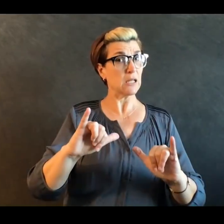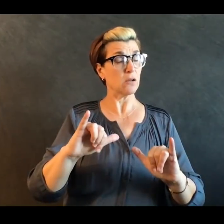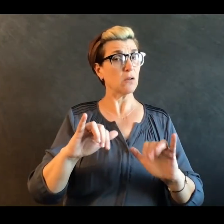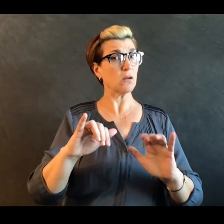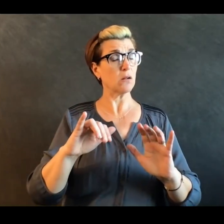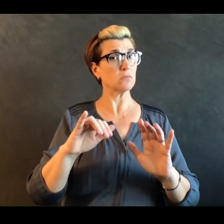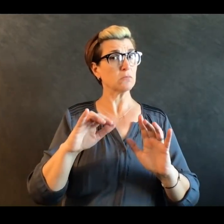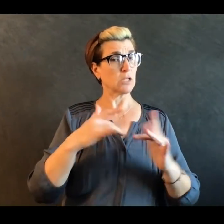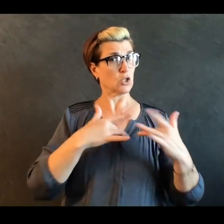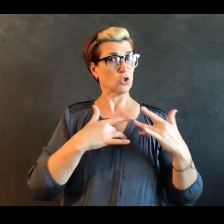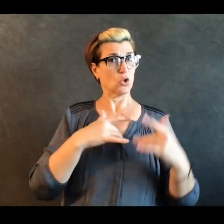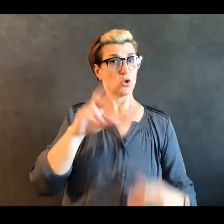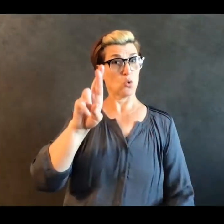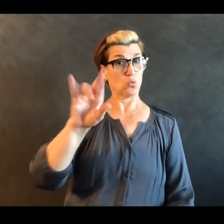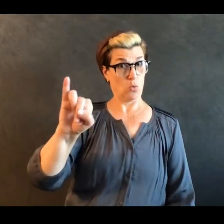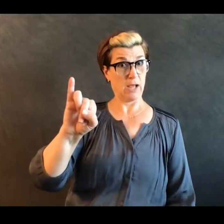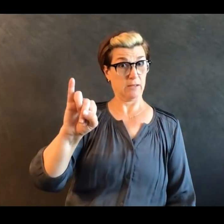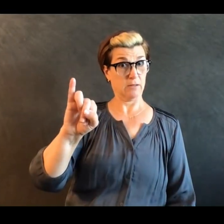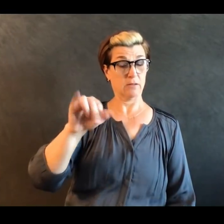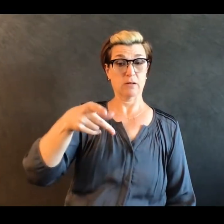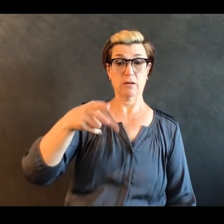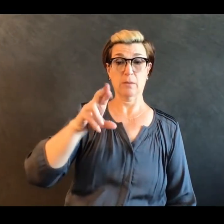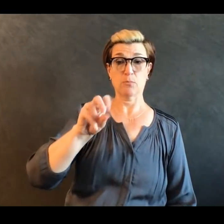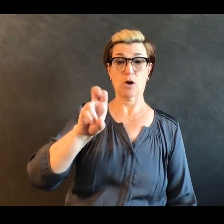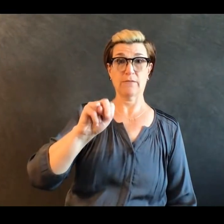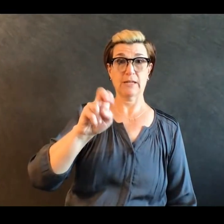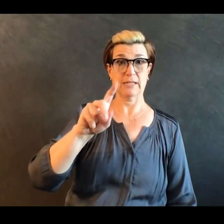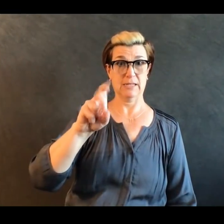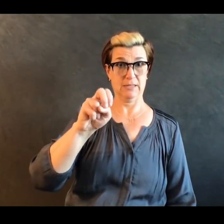Island Rhode Island and Providence are in a unique situation first they had